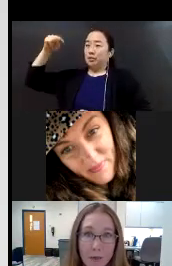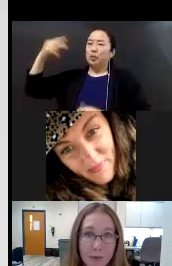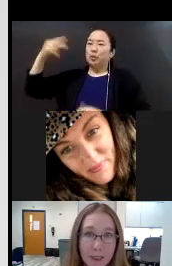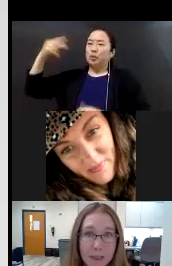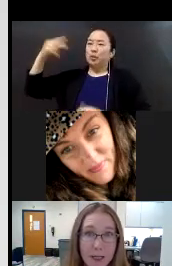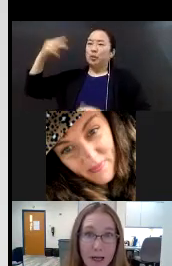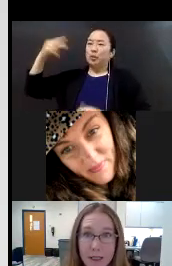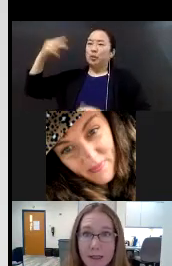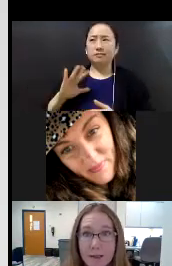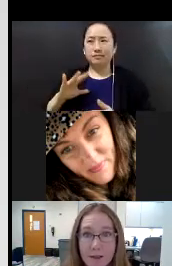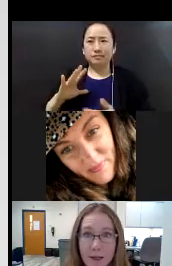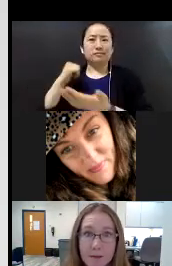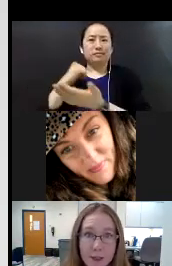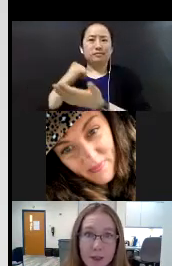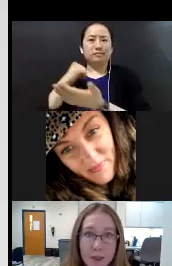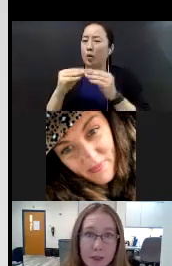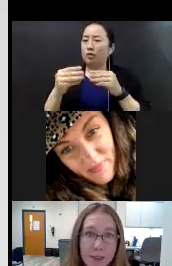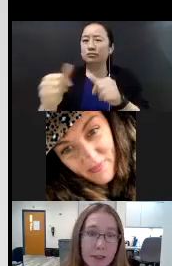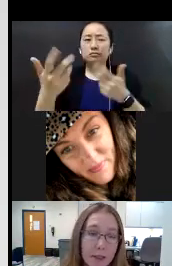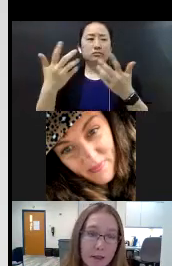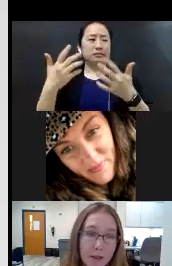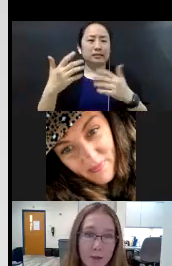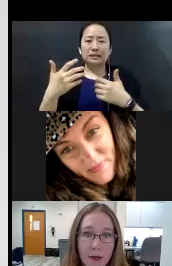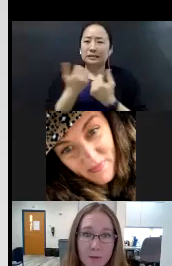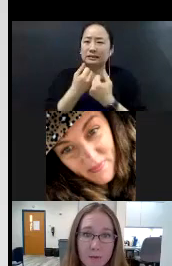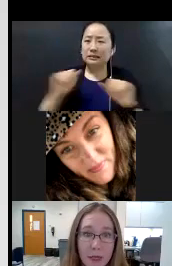TO HELP GET TIMELY AND SAFE DISCHARGES SO THEY